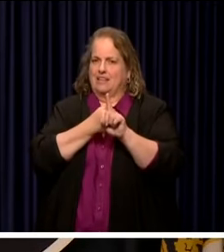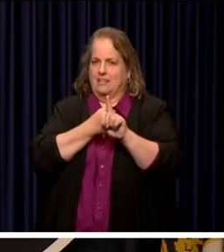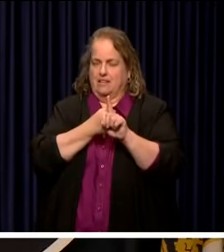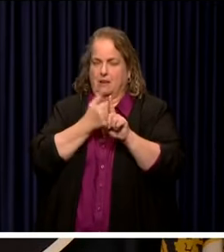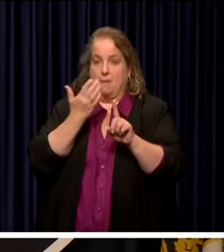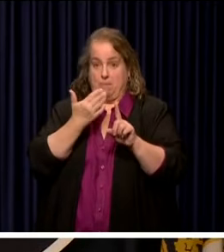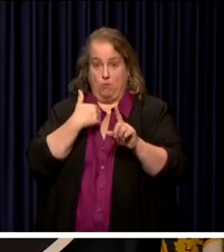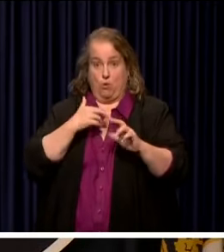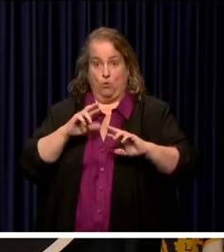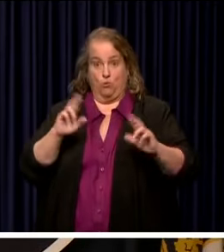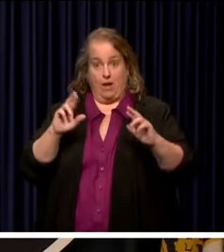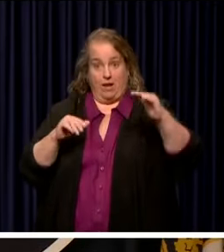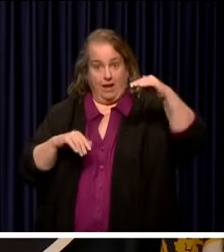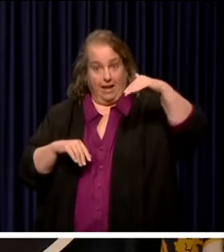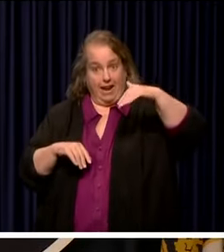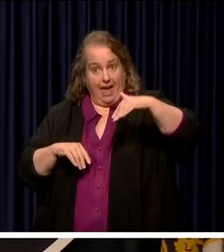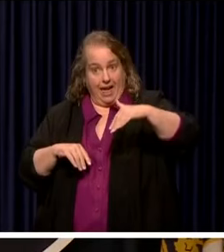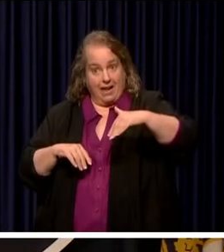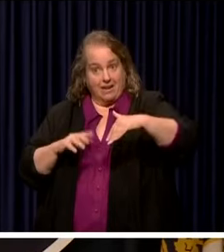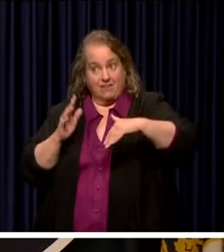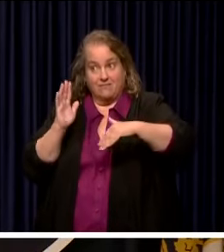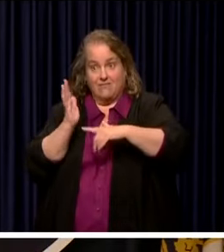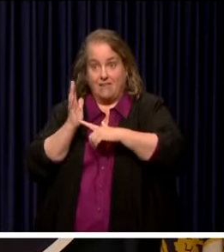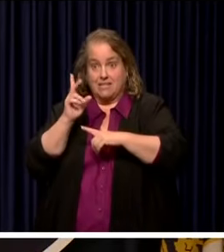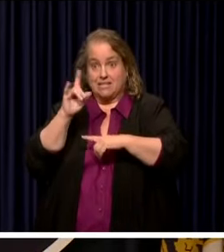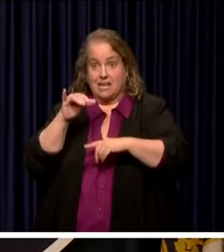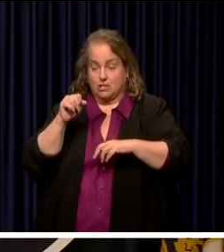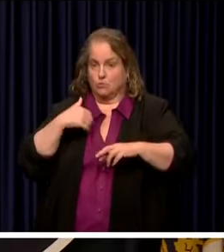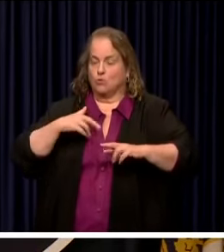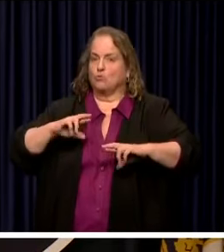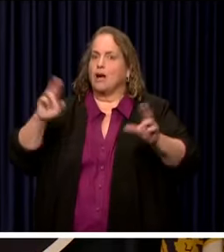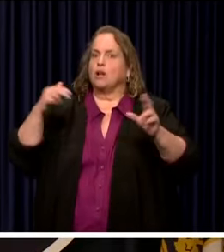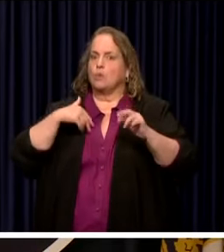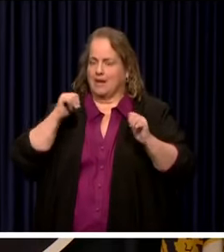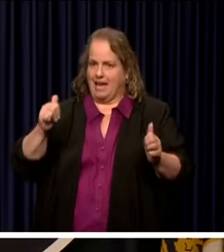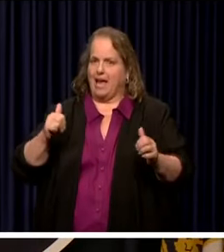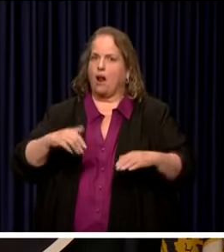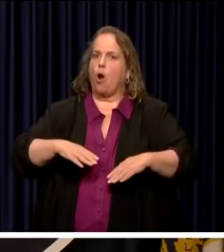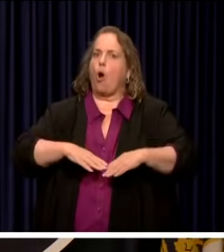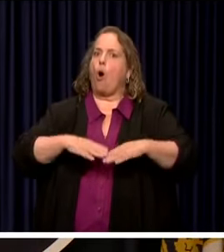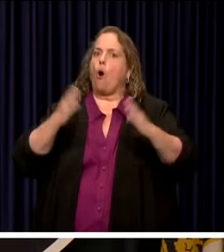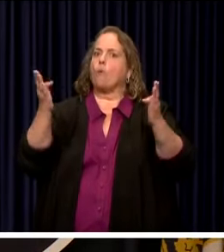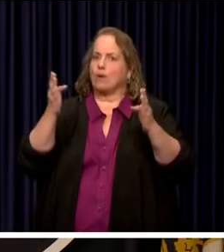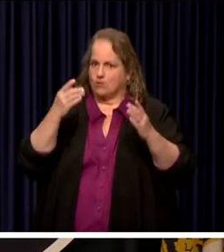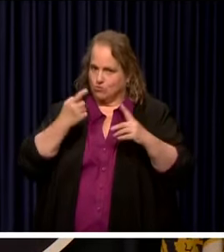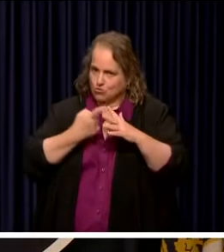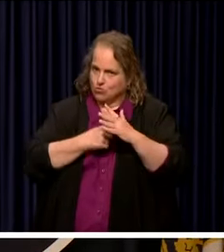MAKE IN THEIR OPERATIONS. LET ME SAY THIS. OUR NEW NORMAL IS NOT THE NEW NORMAL.